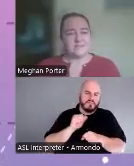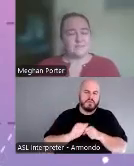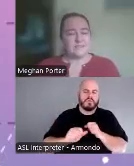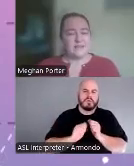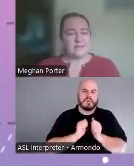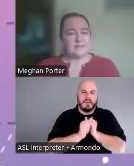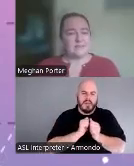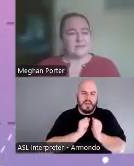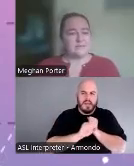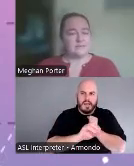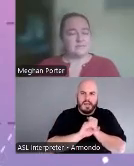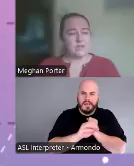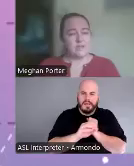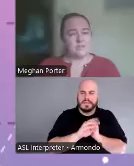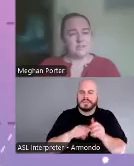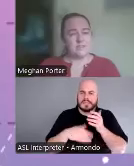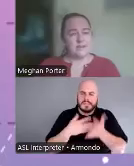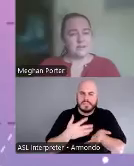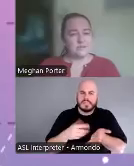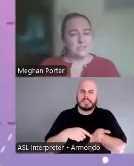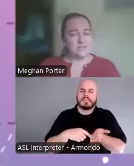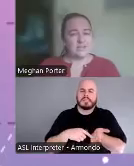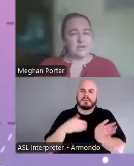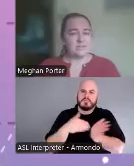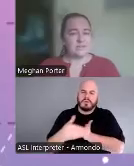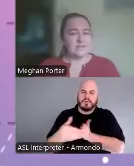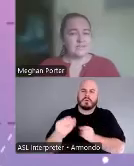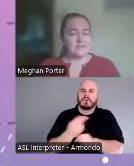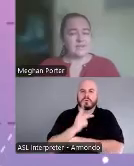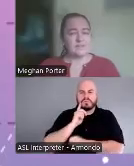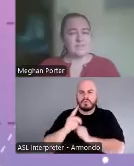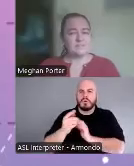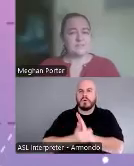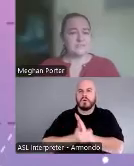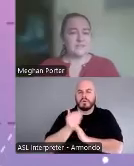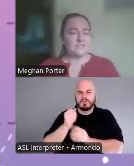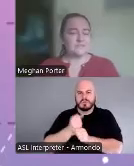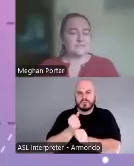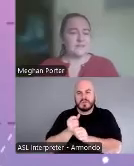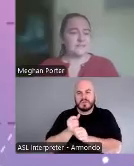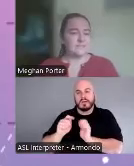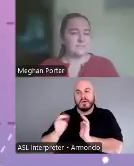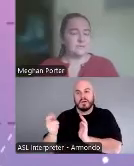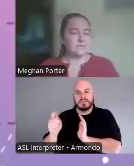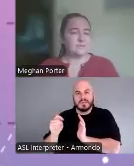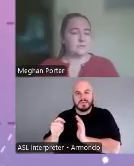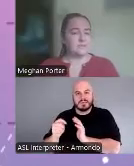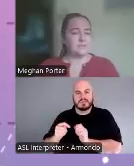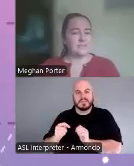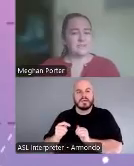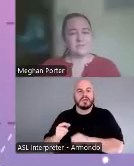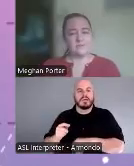was that the frequent use of auto-generated alt text increased the percentage of inaccessible or less useful